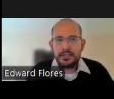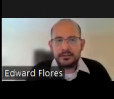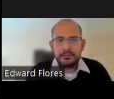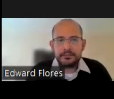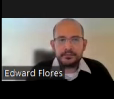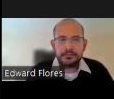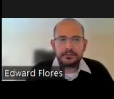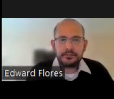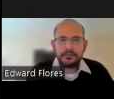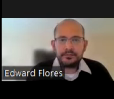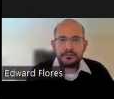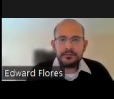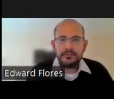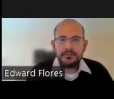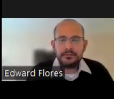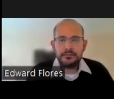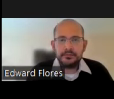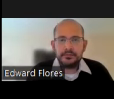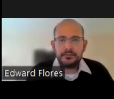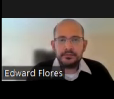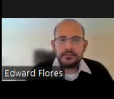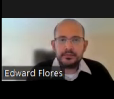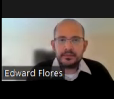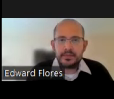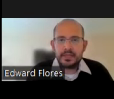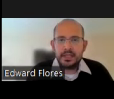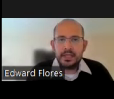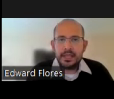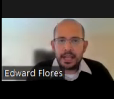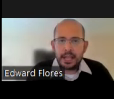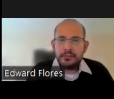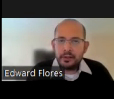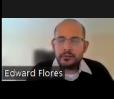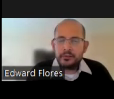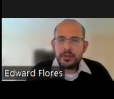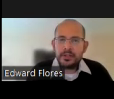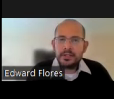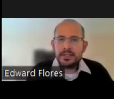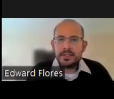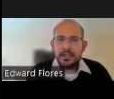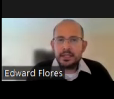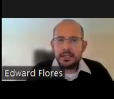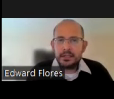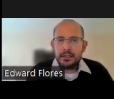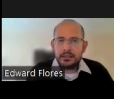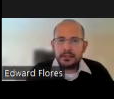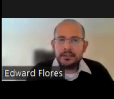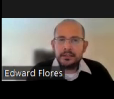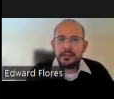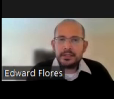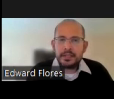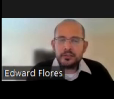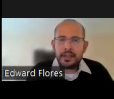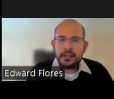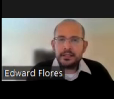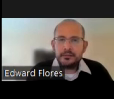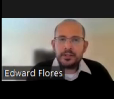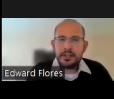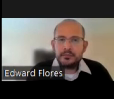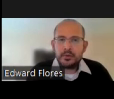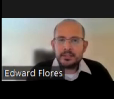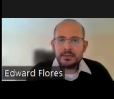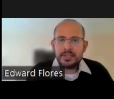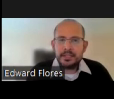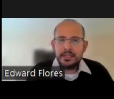Half of all farm workers live in the central valley 49.6%.